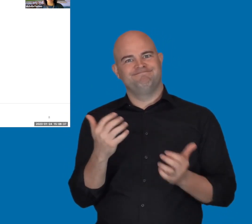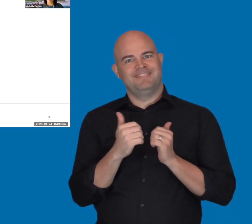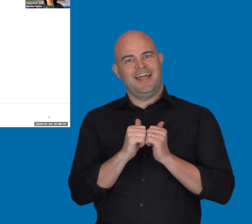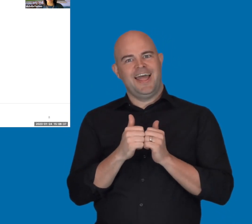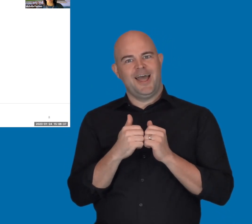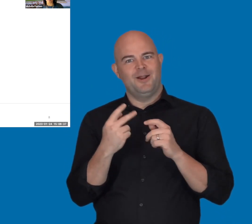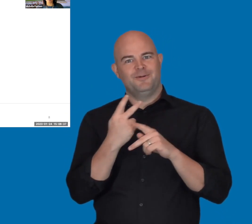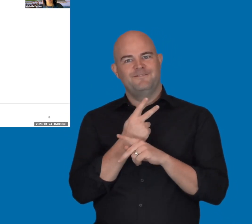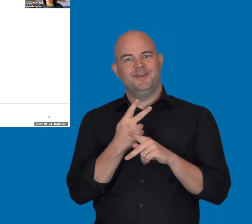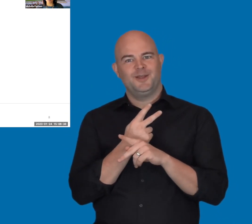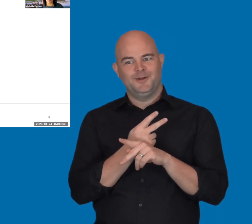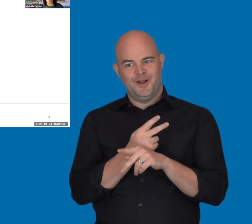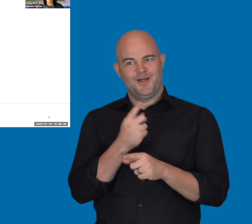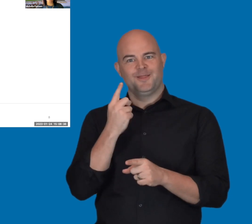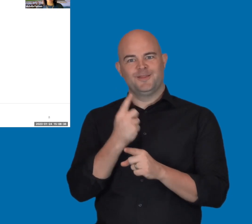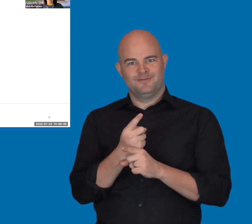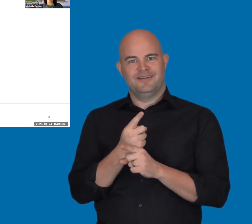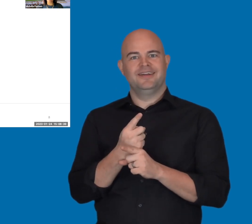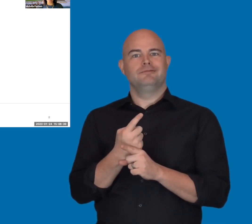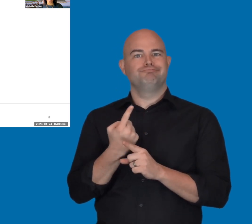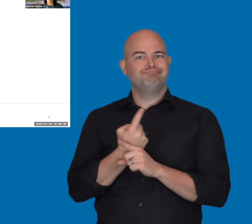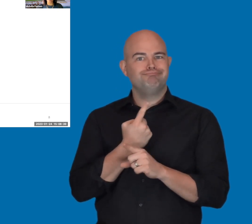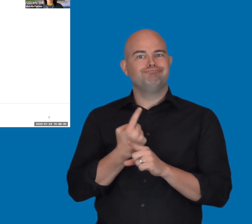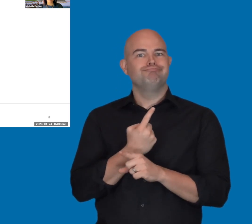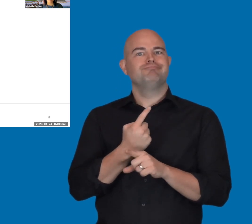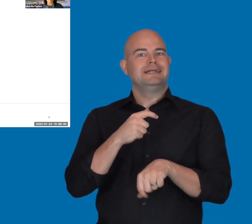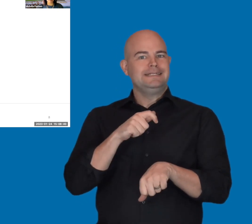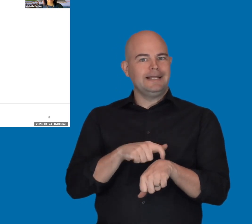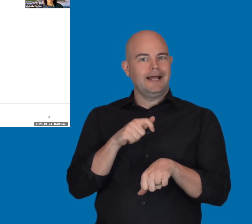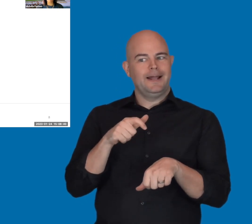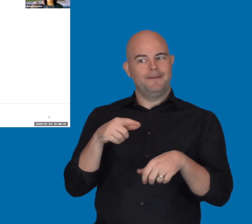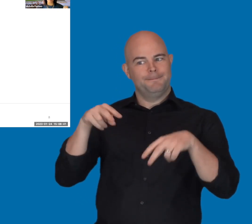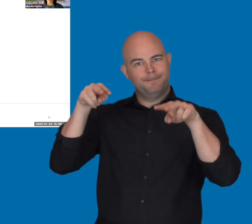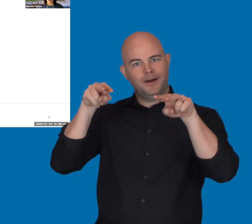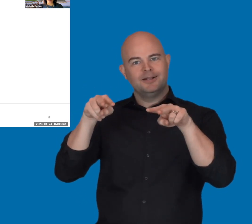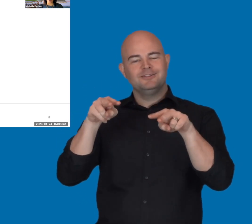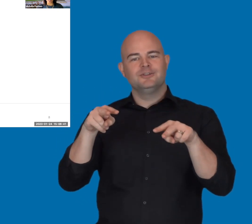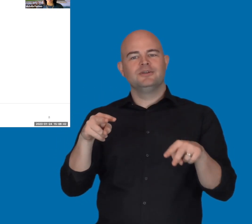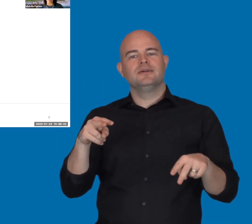And then the time spent in each module. This wasn't really something we thought about in the beginning